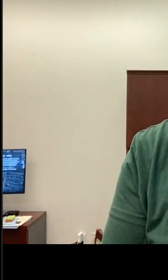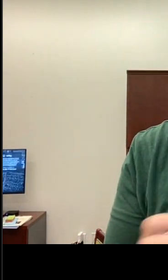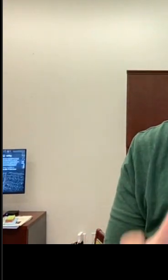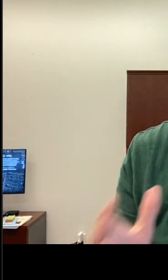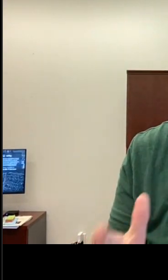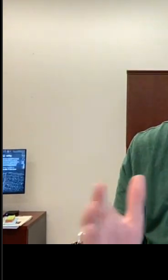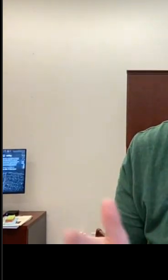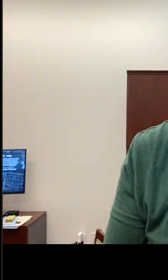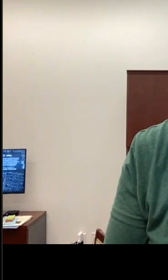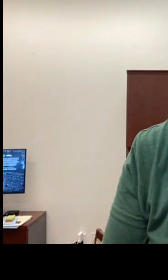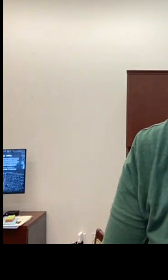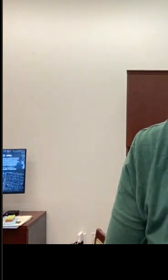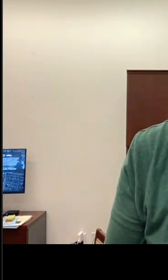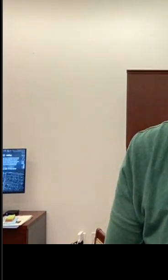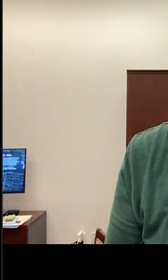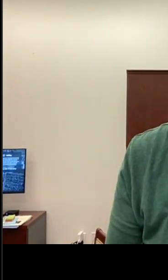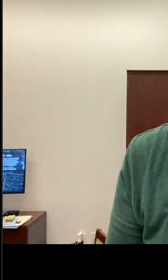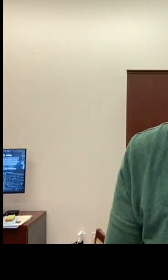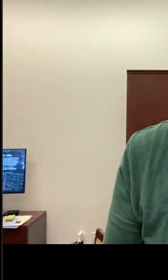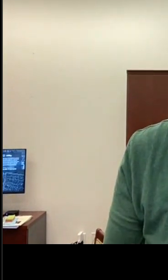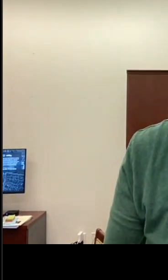where belonging is much more likely to be supported.